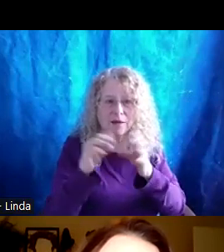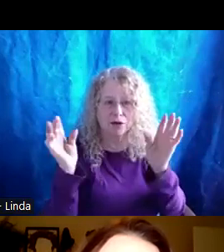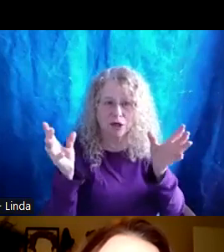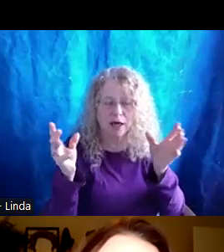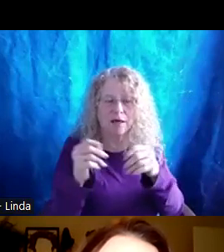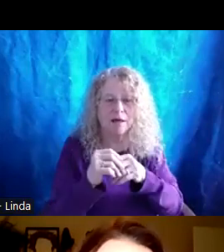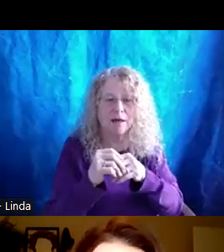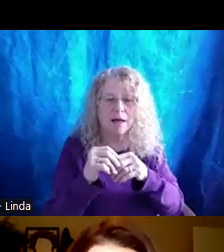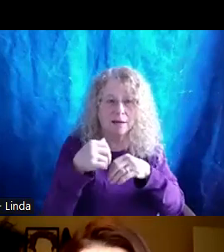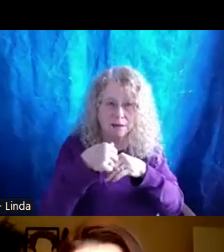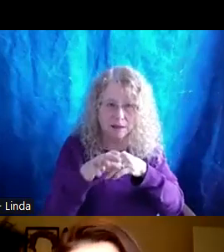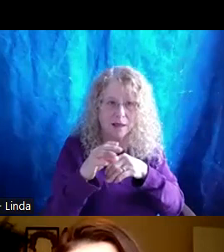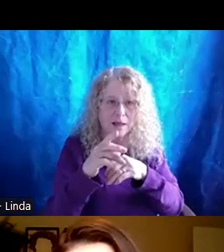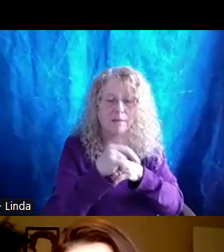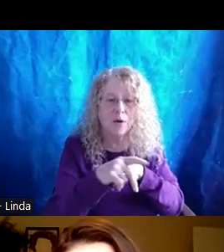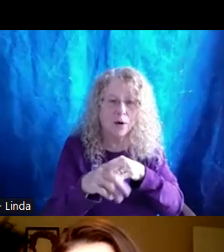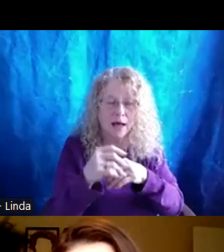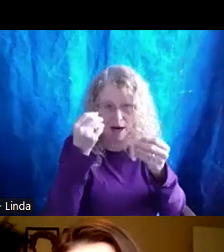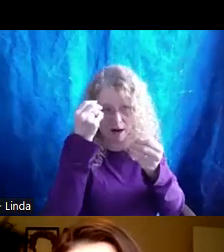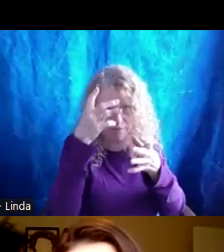THAT POWER POINT AND THE INFOGRAPHIC OVER TO YOU, MISHA.